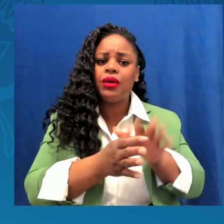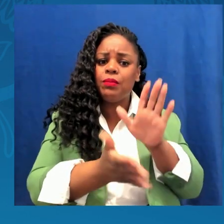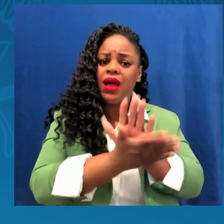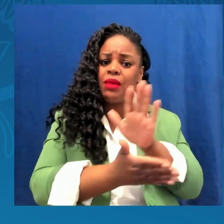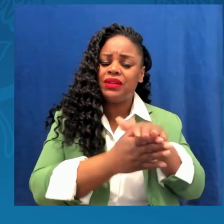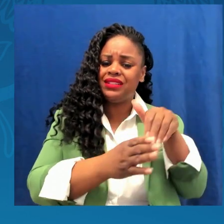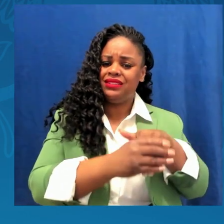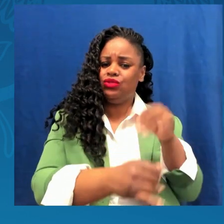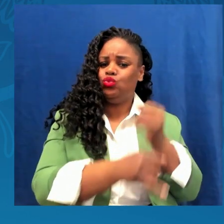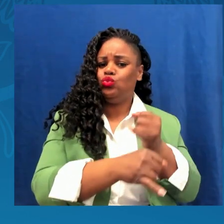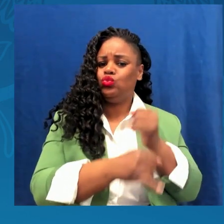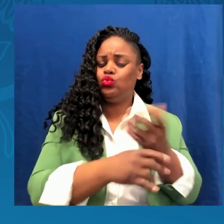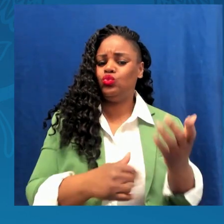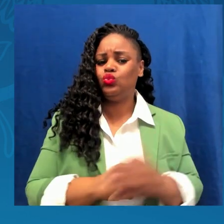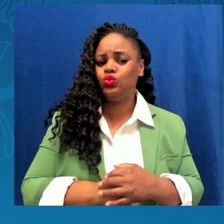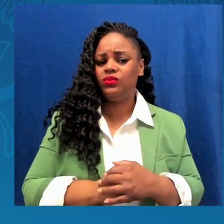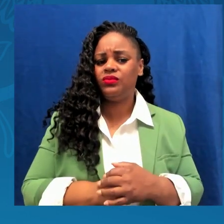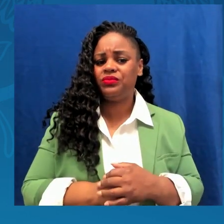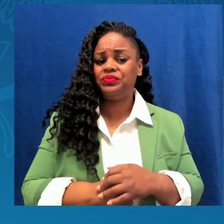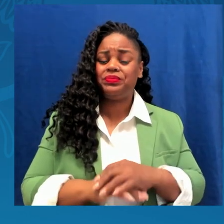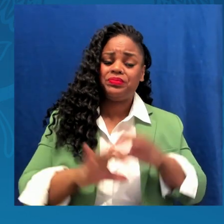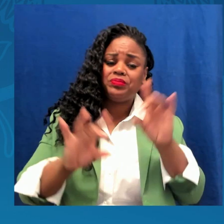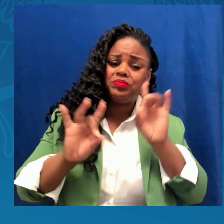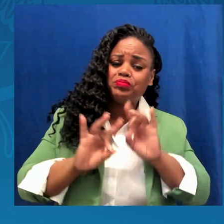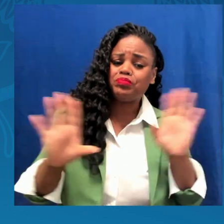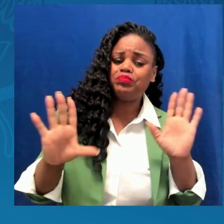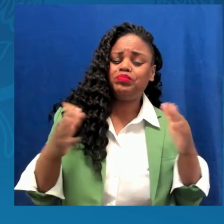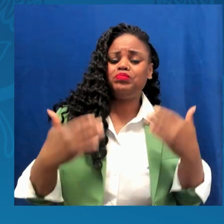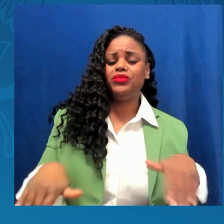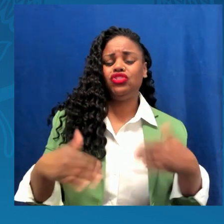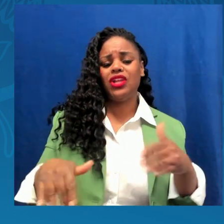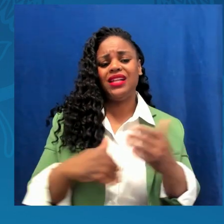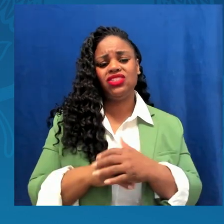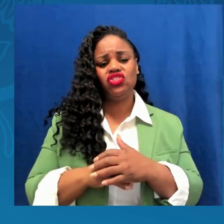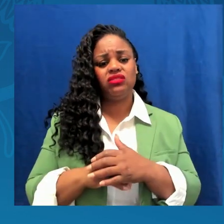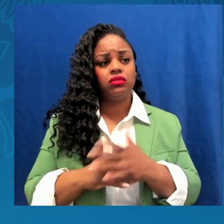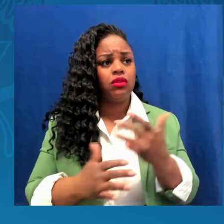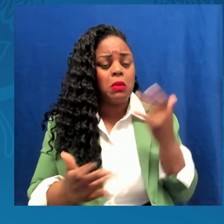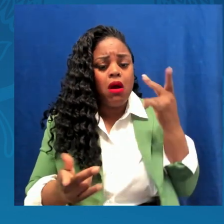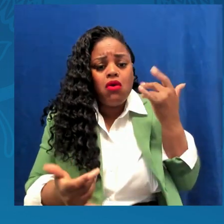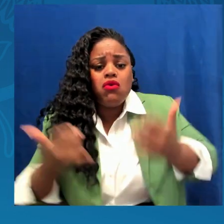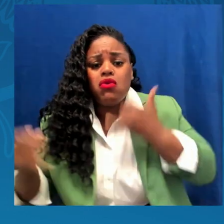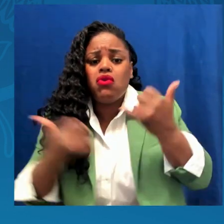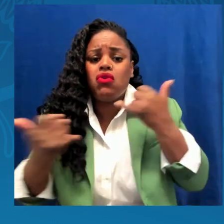These threats have been made and phone calls and instant messages and emails and online posts.